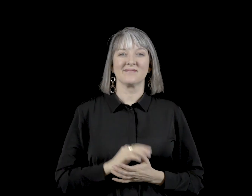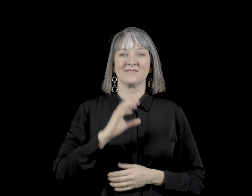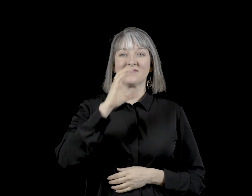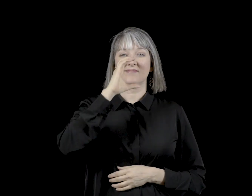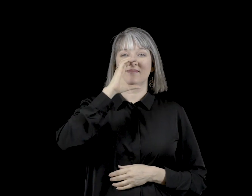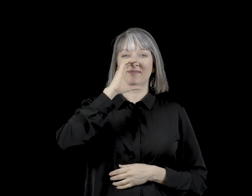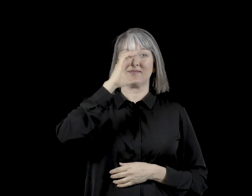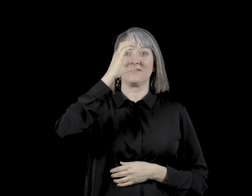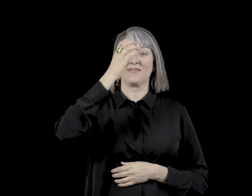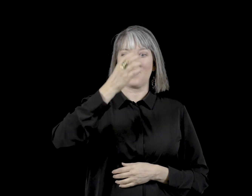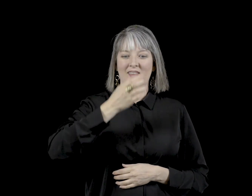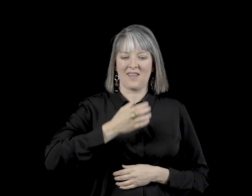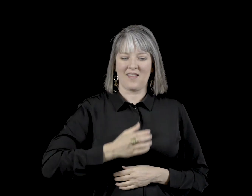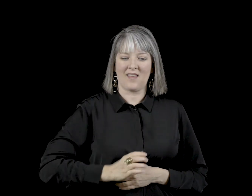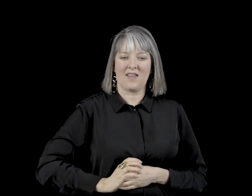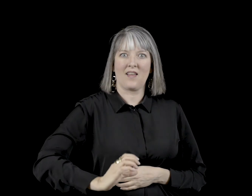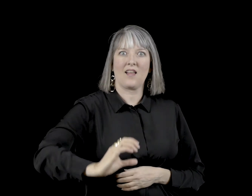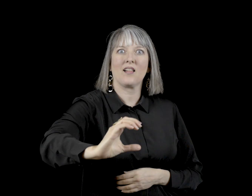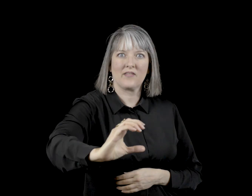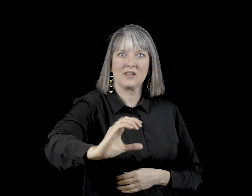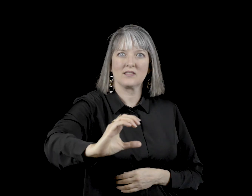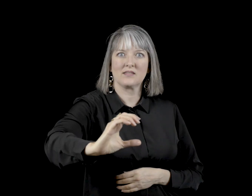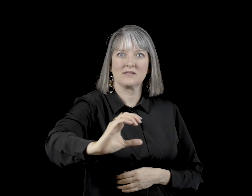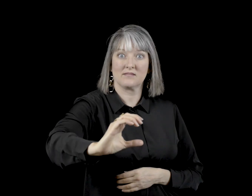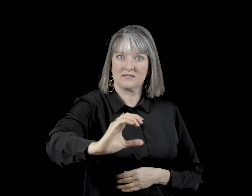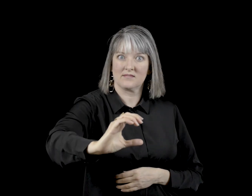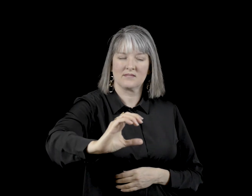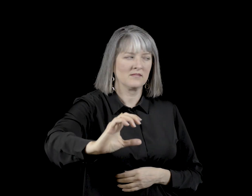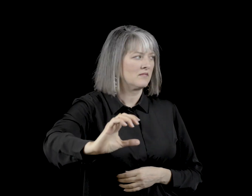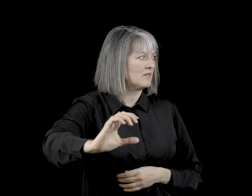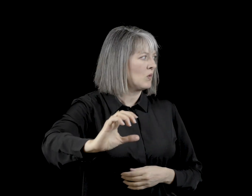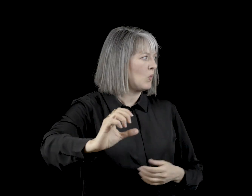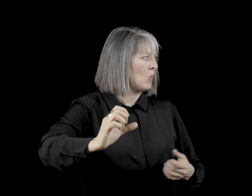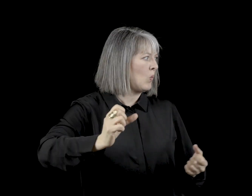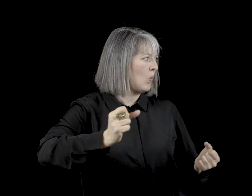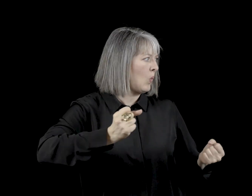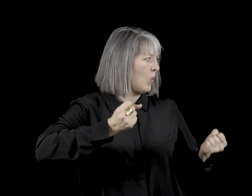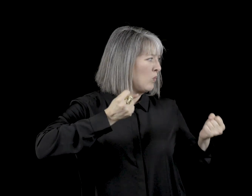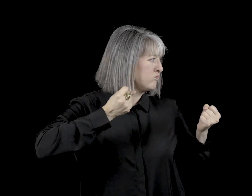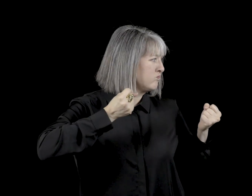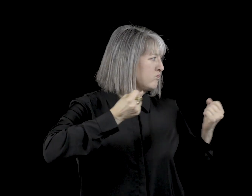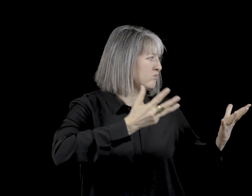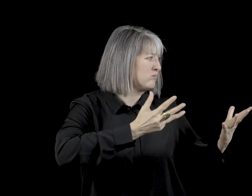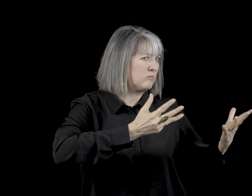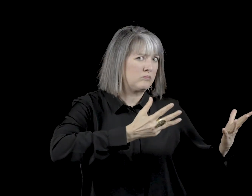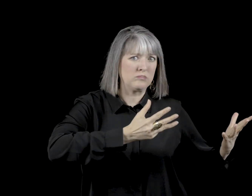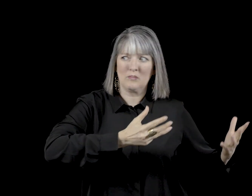ELEPHANT MANY